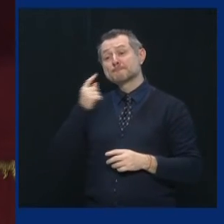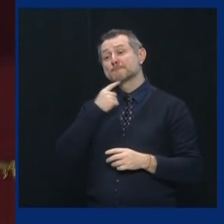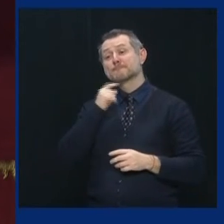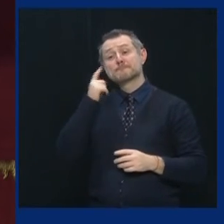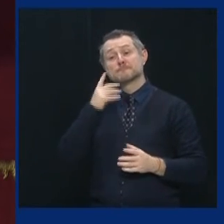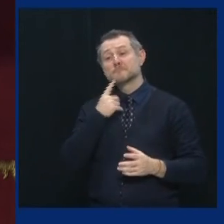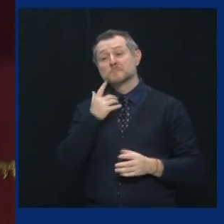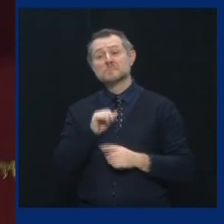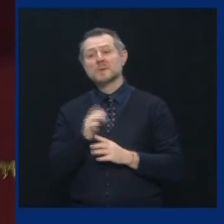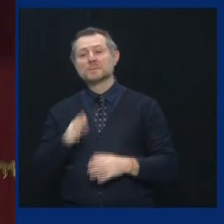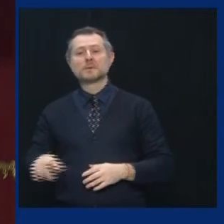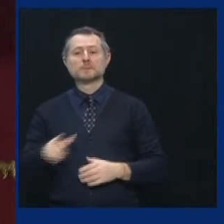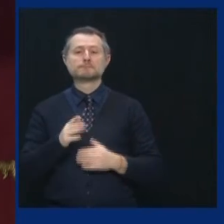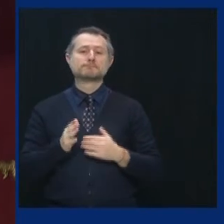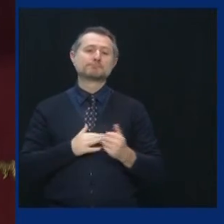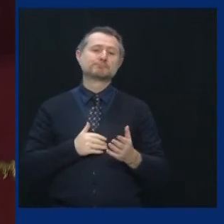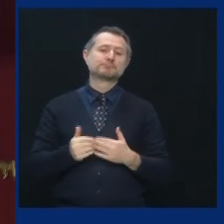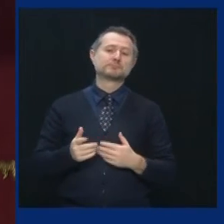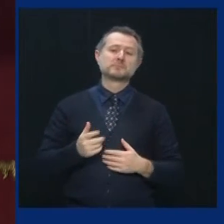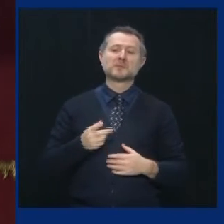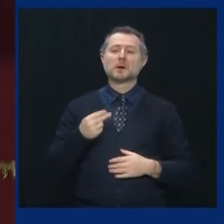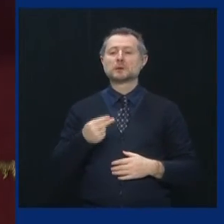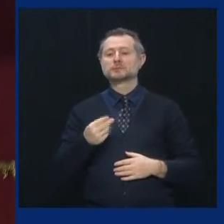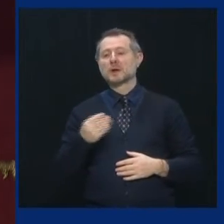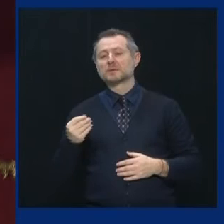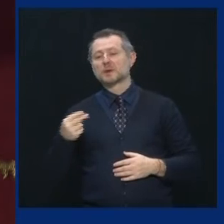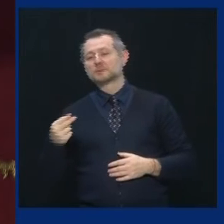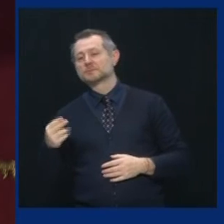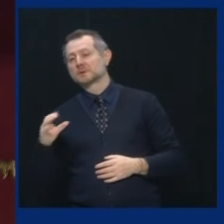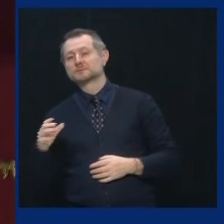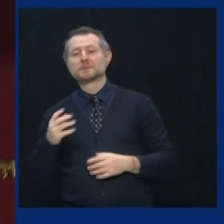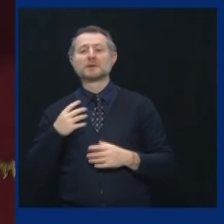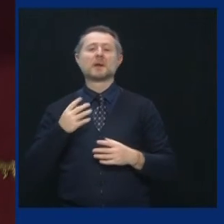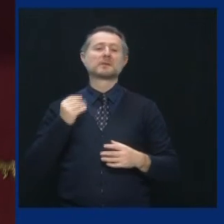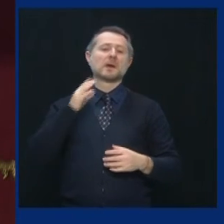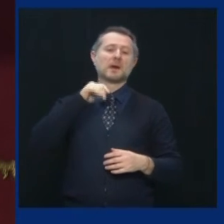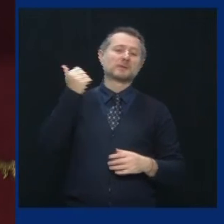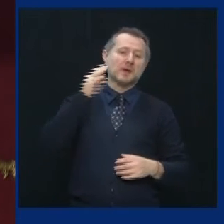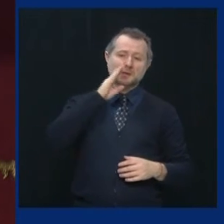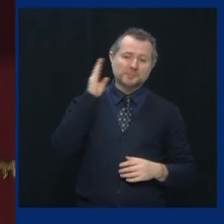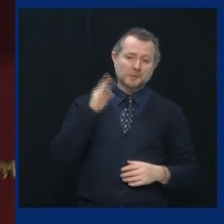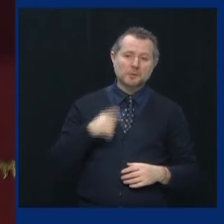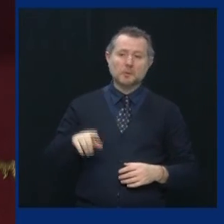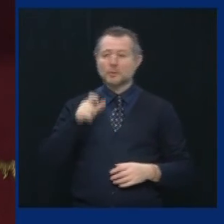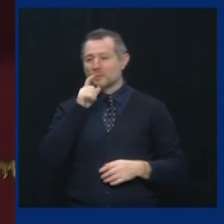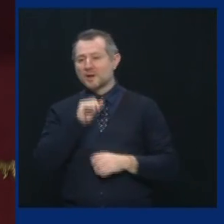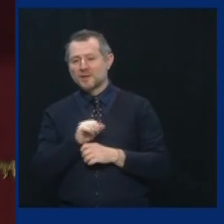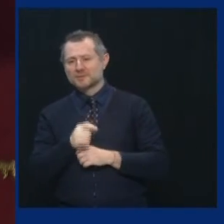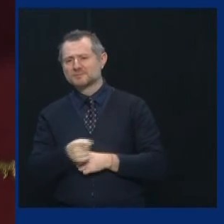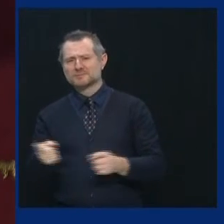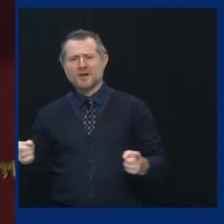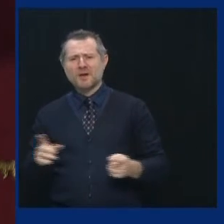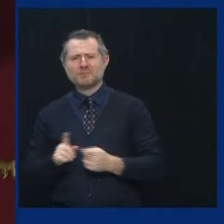TO BE A SENSE OF URGENCY THERE. AS THE GOVERNOR MENTIONED THE ISSUE IS THAT THOSE EMPLOYEES,